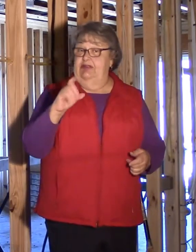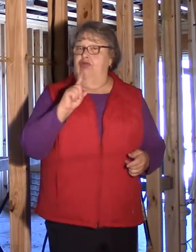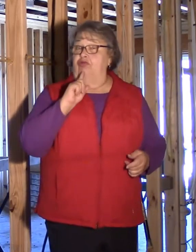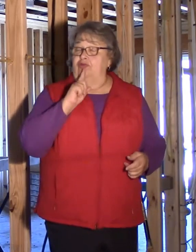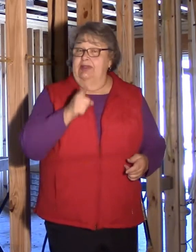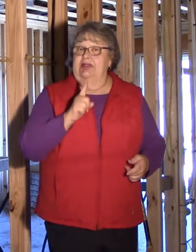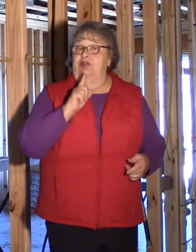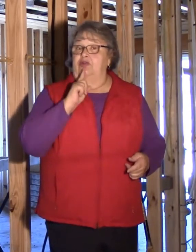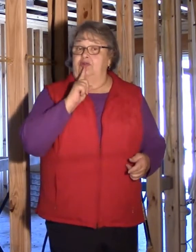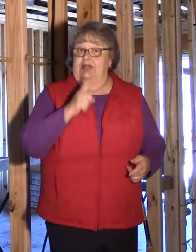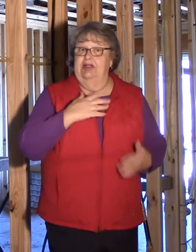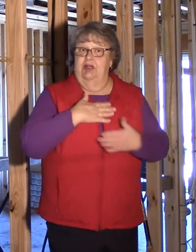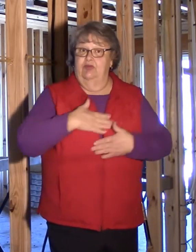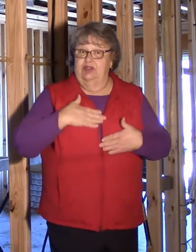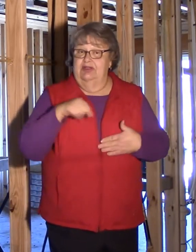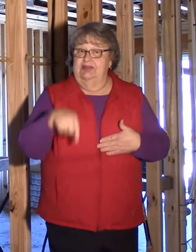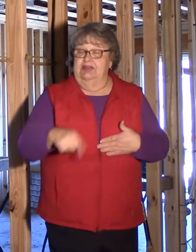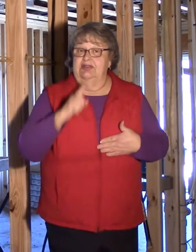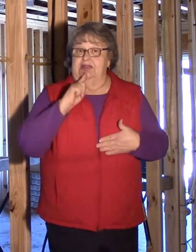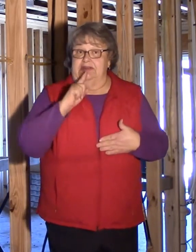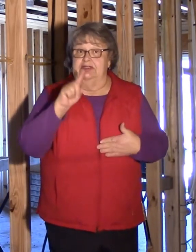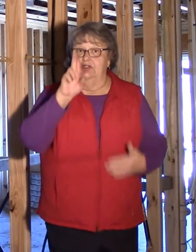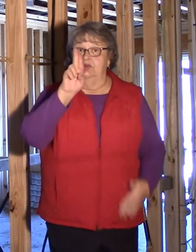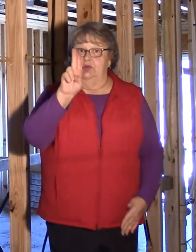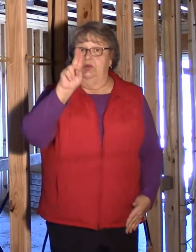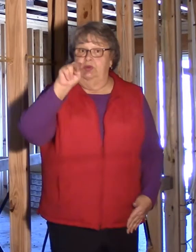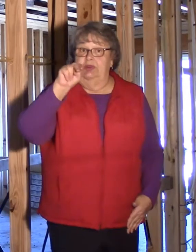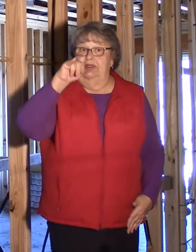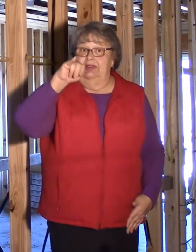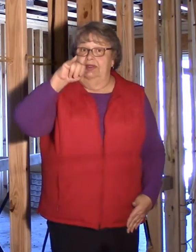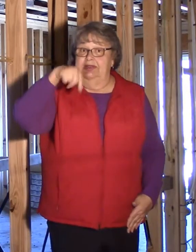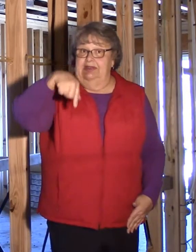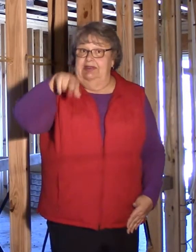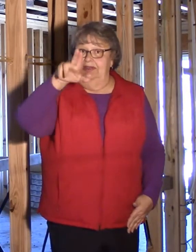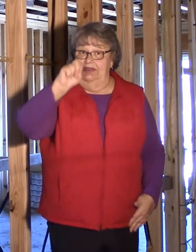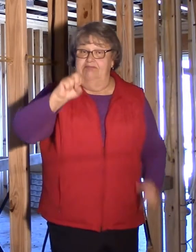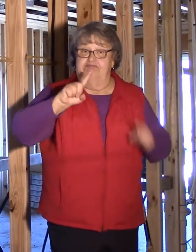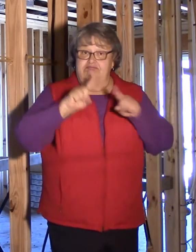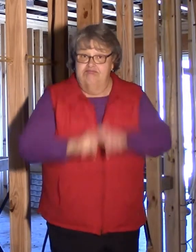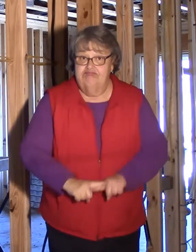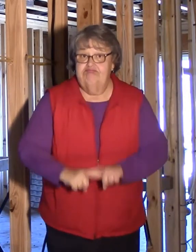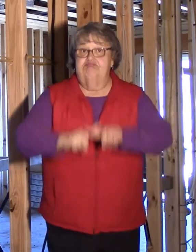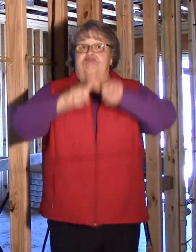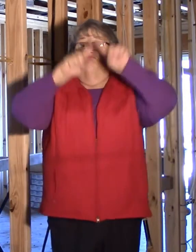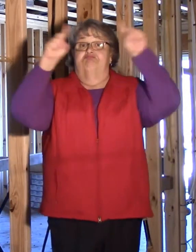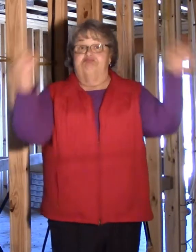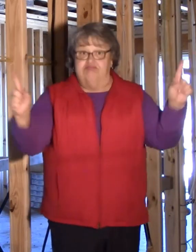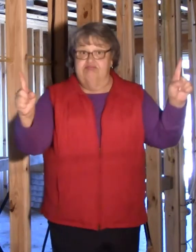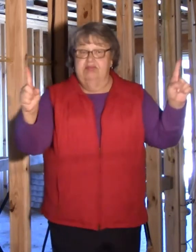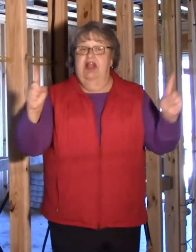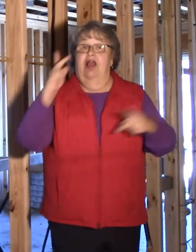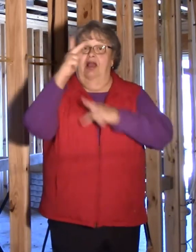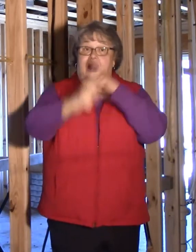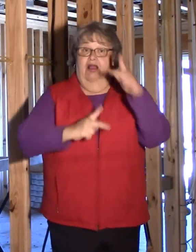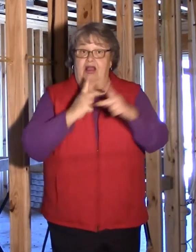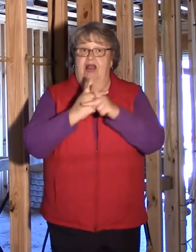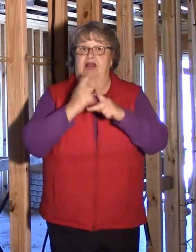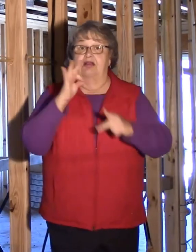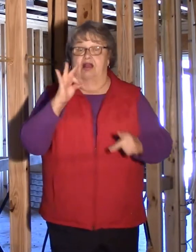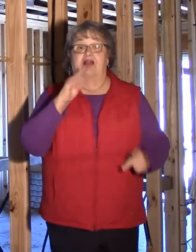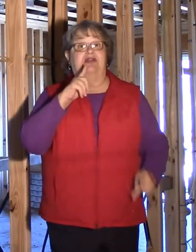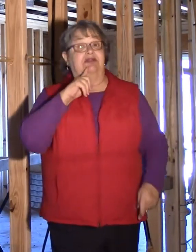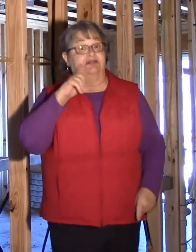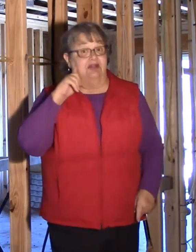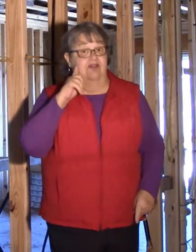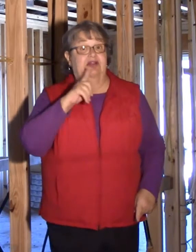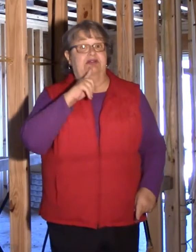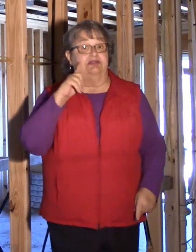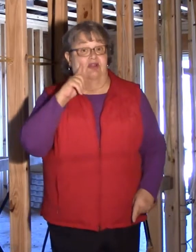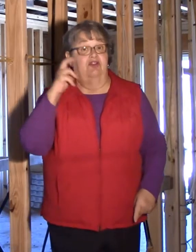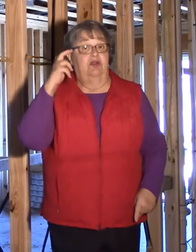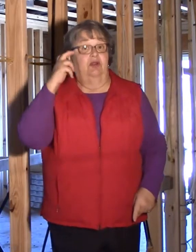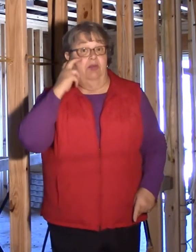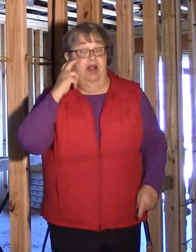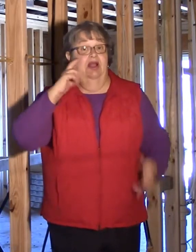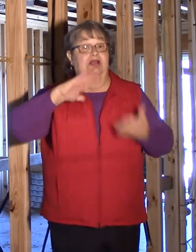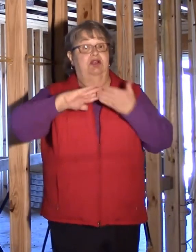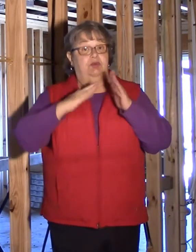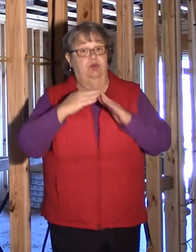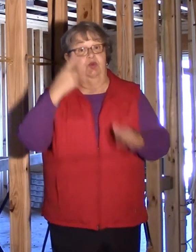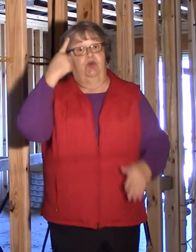It will be truly appreciated because this is unique kind for deaf and deaf-blind seniors, 55 years old or older.